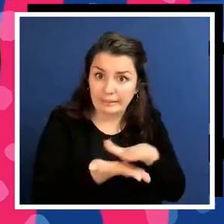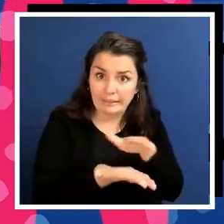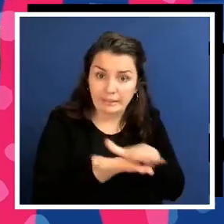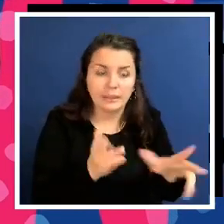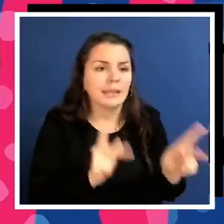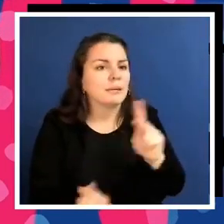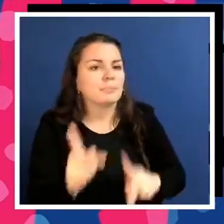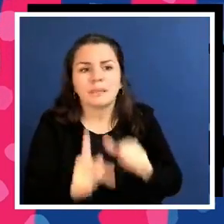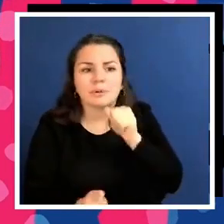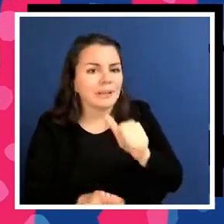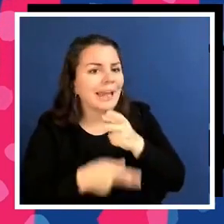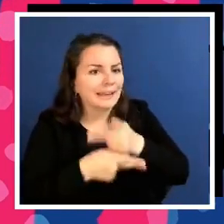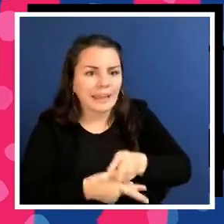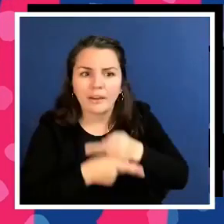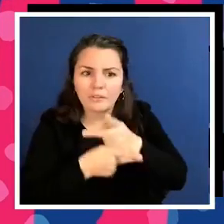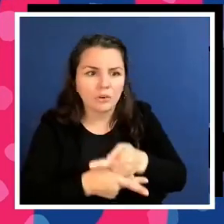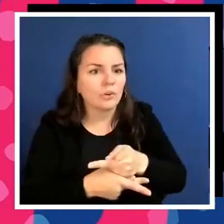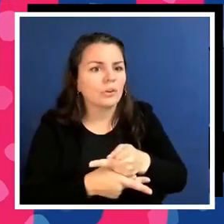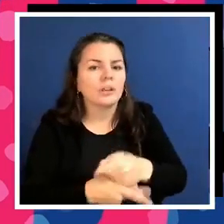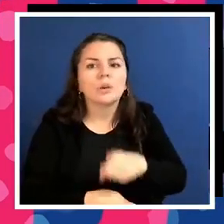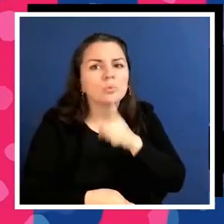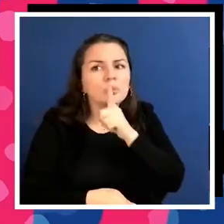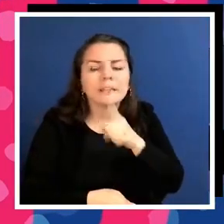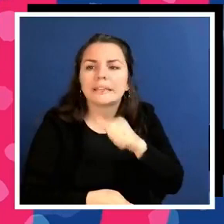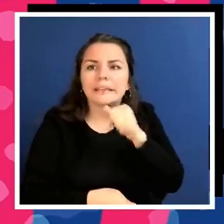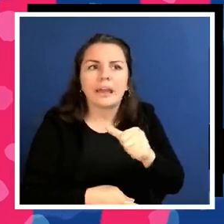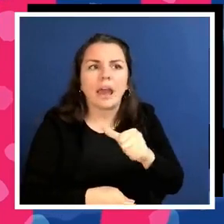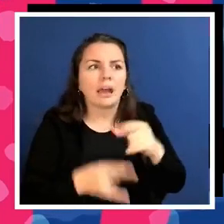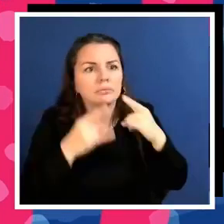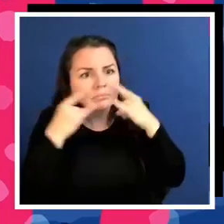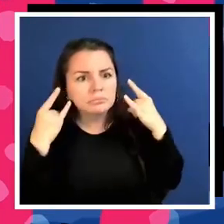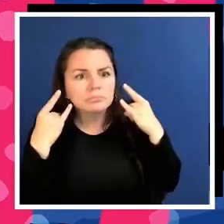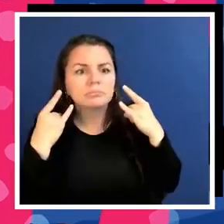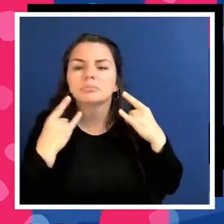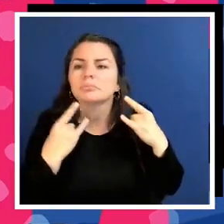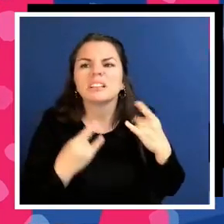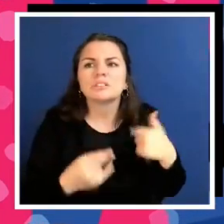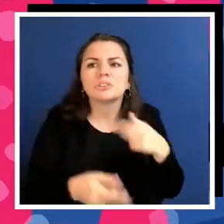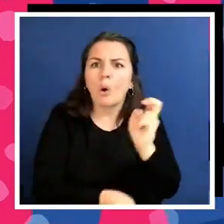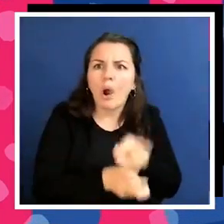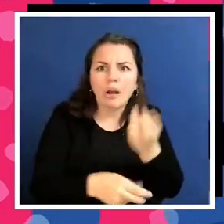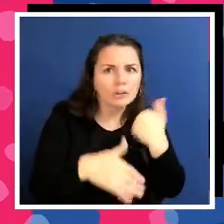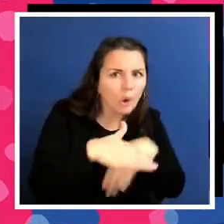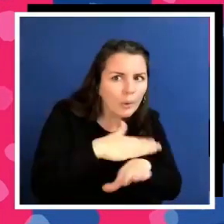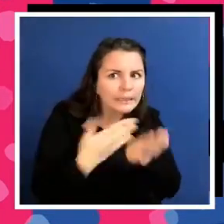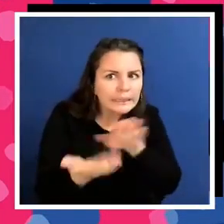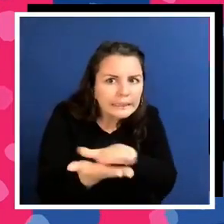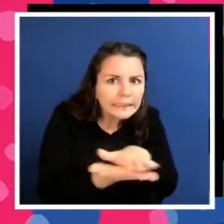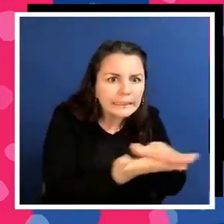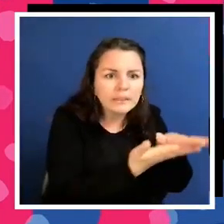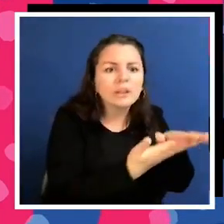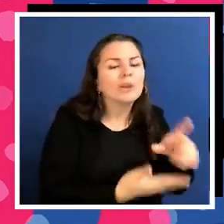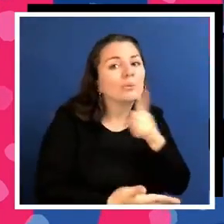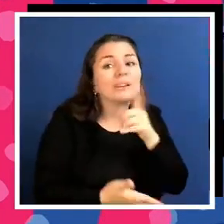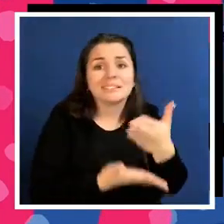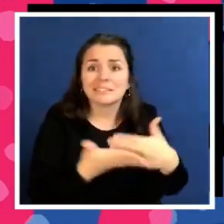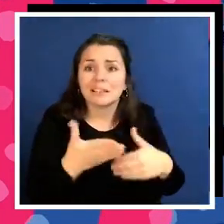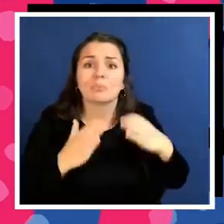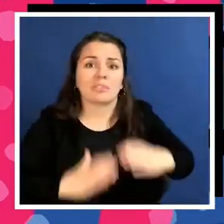I CAN'T EITHER. HAVE YOU BEEN ABLE TO CLEAN HOUSES DURING THE PANDEMIC? I HAVE NOT BEEN ABLE TO GLEAN AS MUCH.